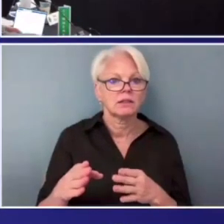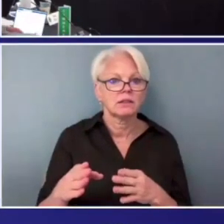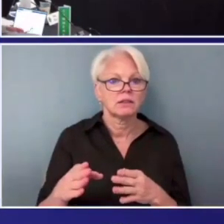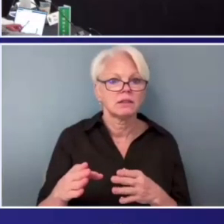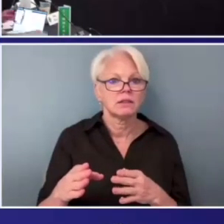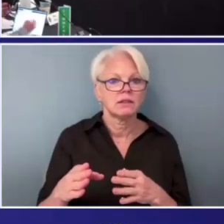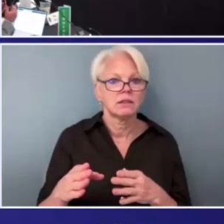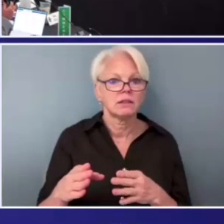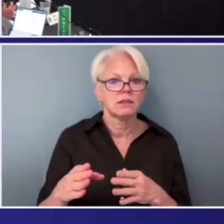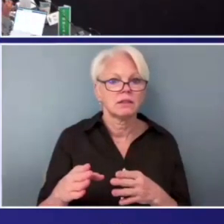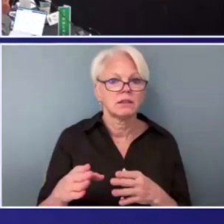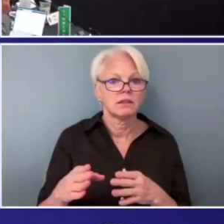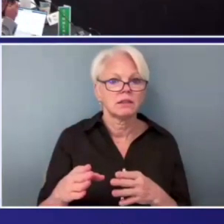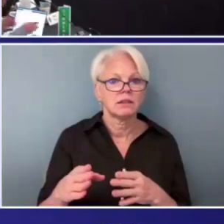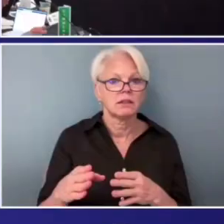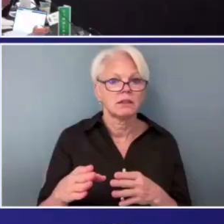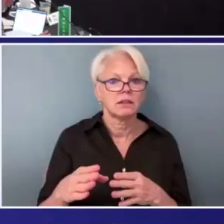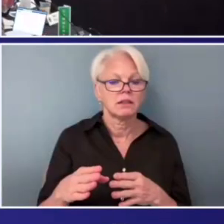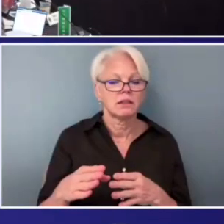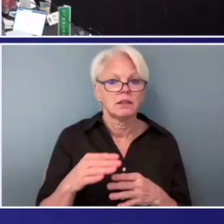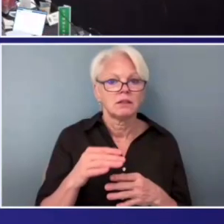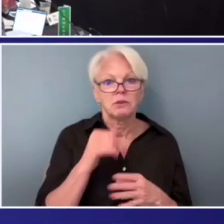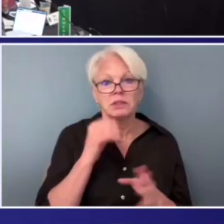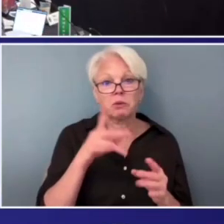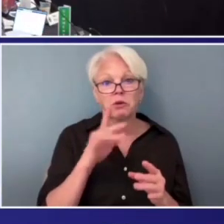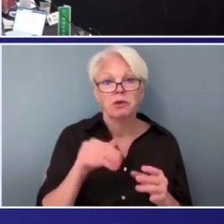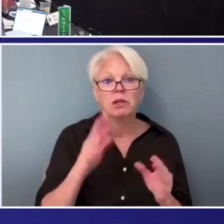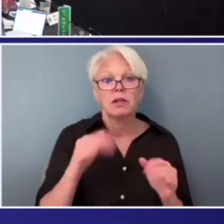We're not worried about that. So can you go to the Tiered for me?